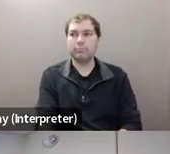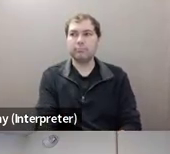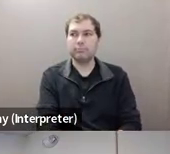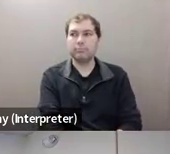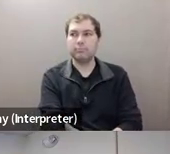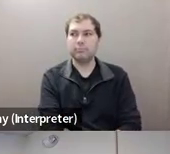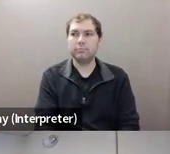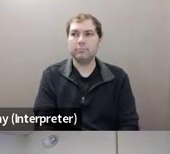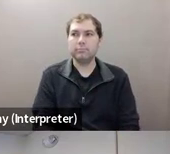Pam Davies: this is.